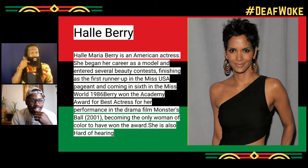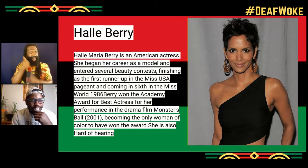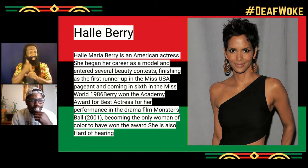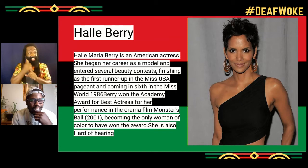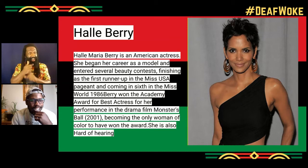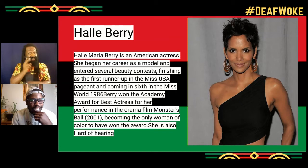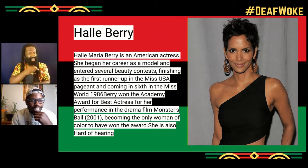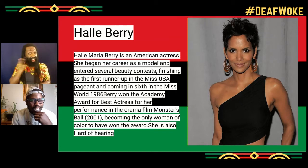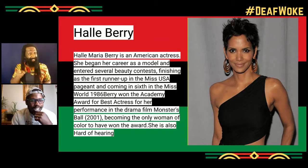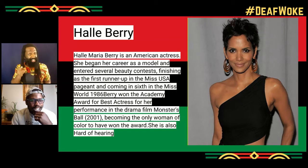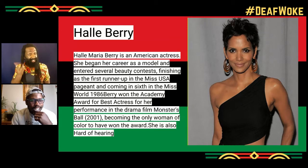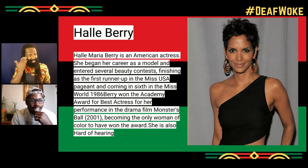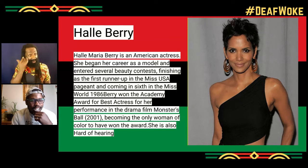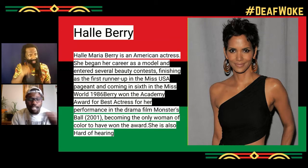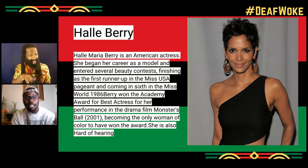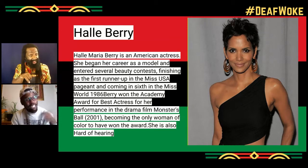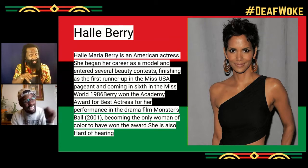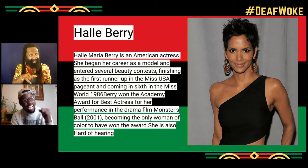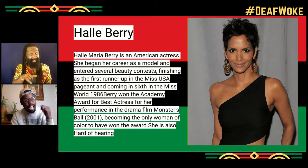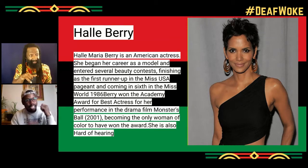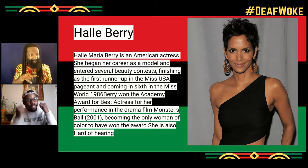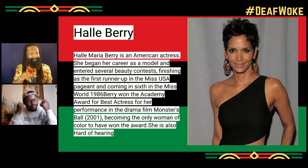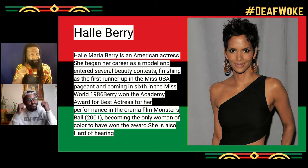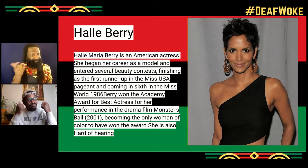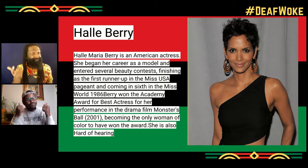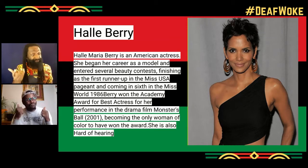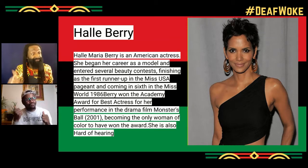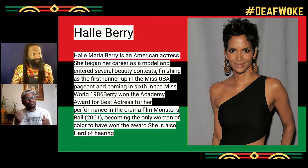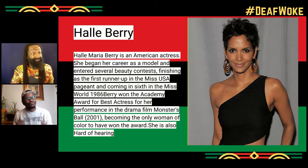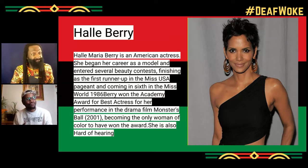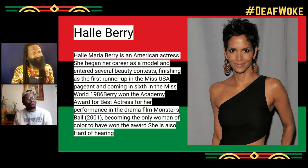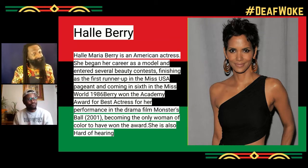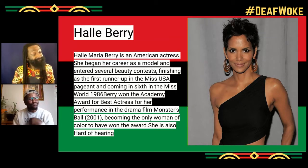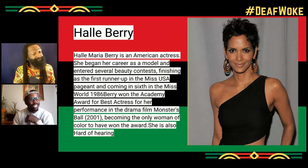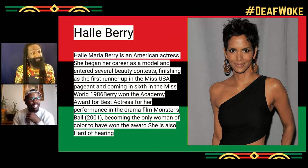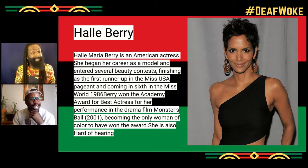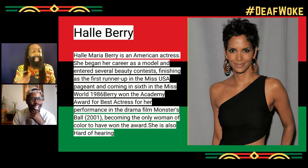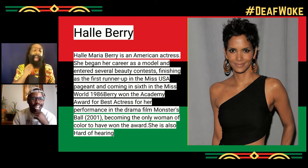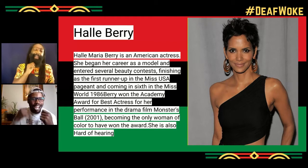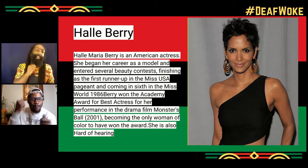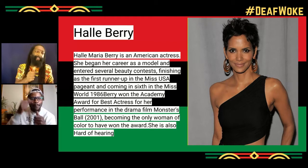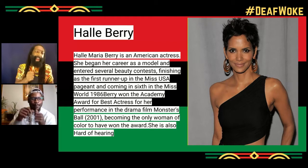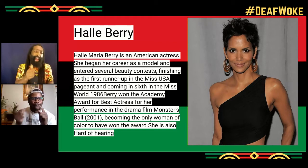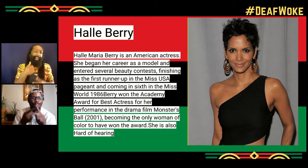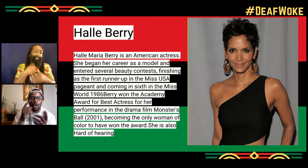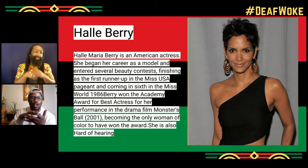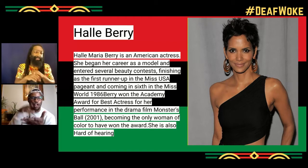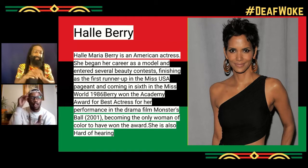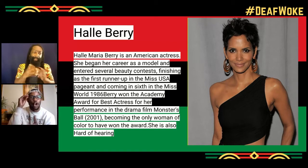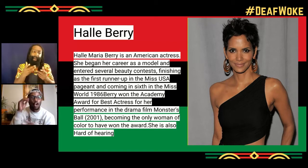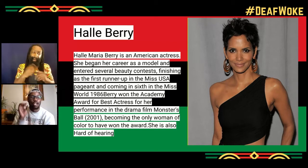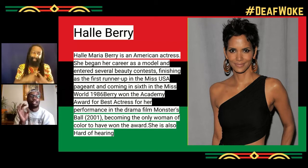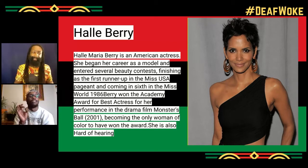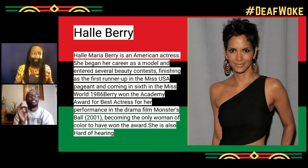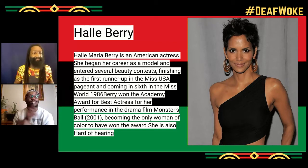And many people did not know that she's hard of hearing. Yeah, yeah, she's, yeah, she's losing her hearing.